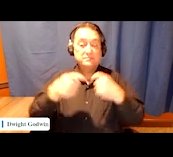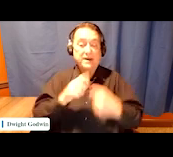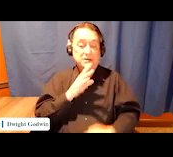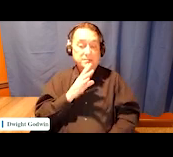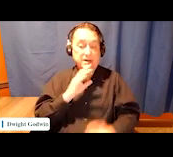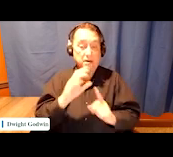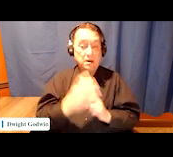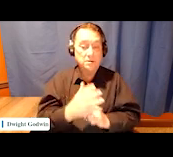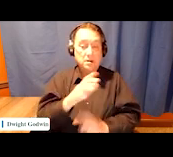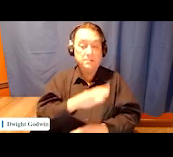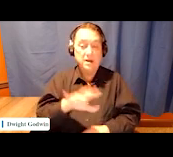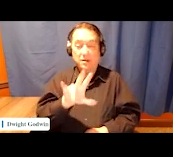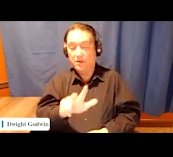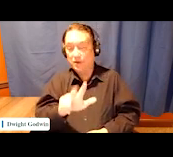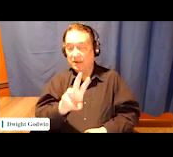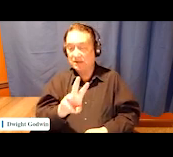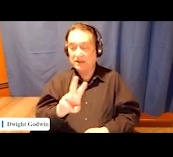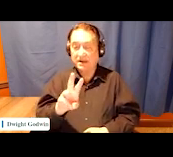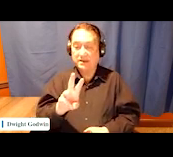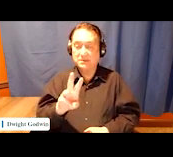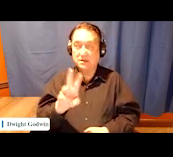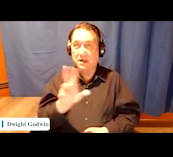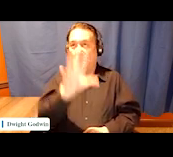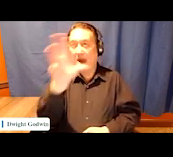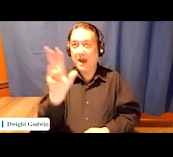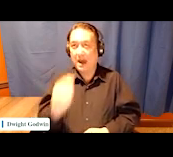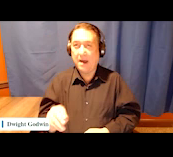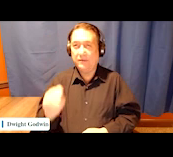about 36 are from African American, African or Caribbean cultures,